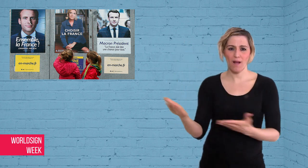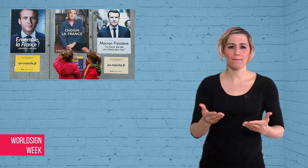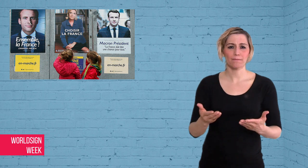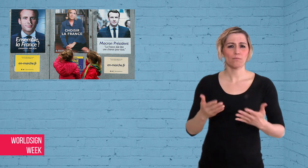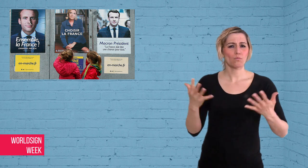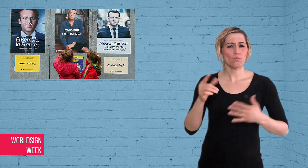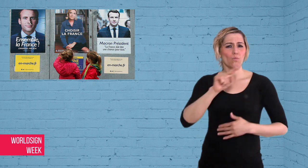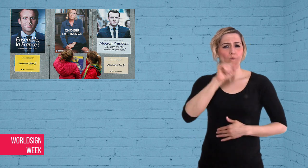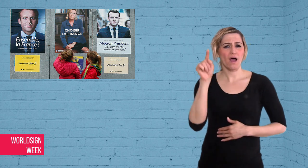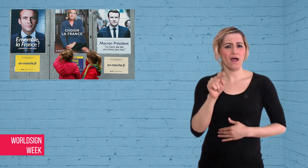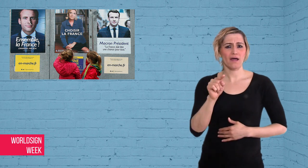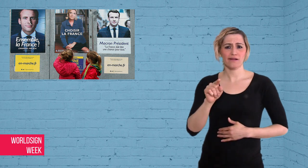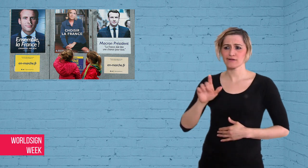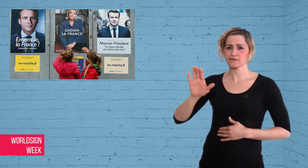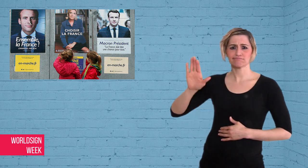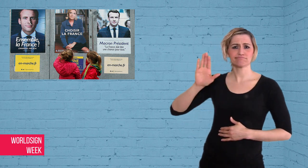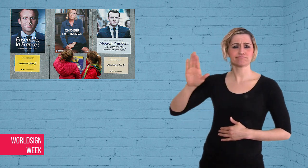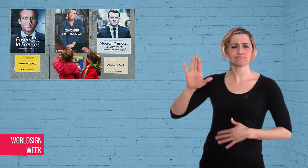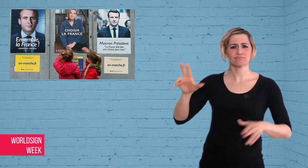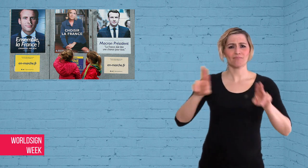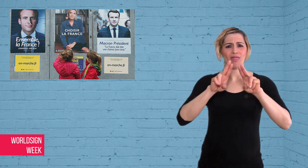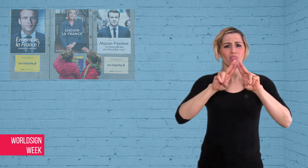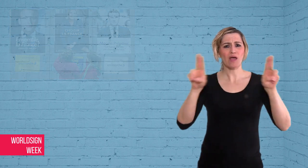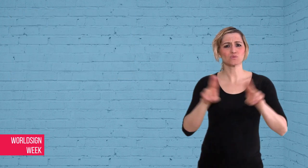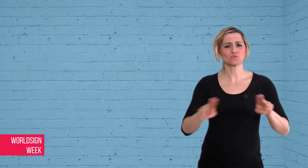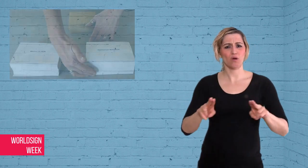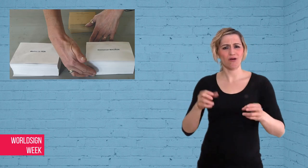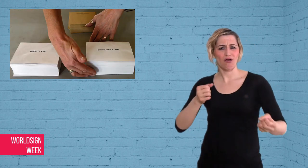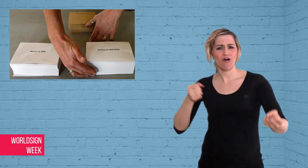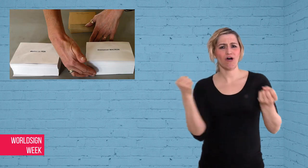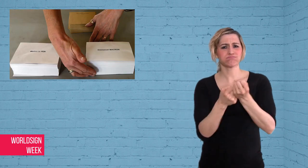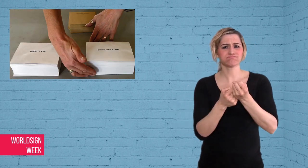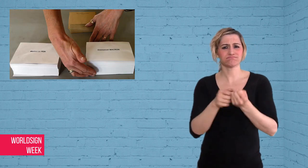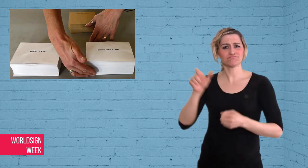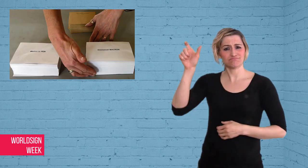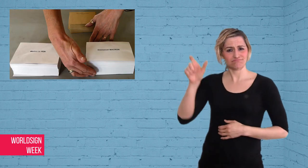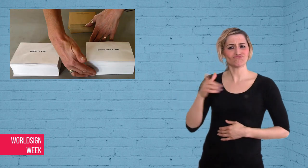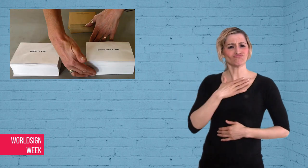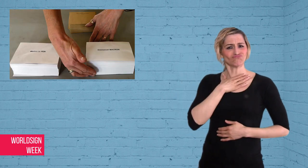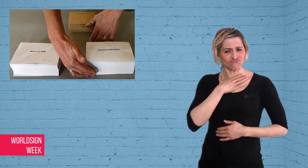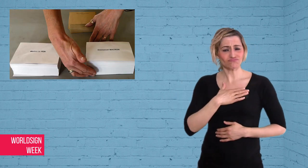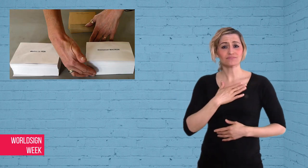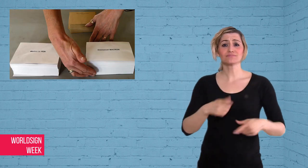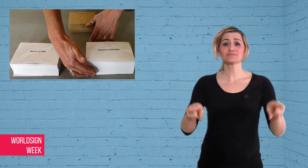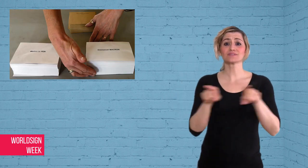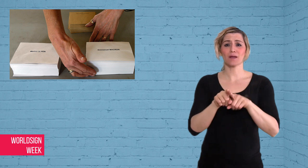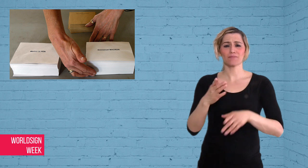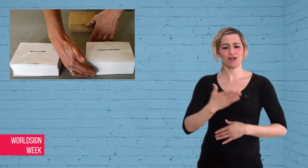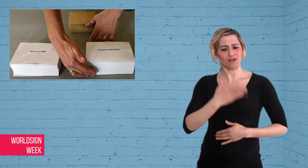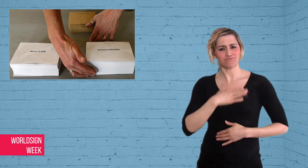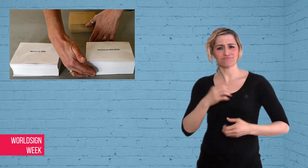pro-European Union positions - German